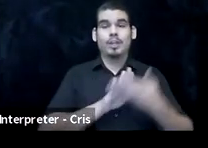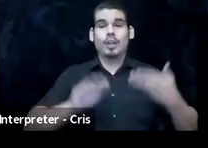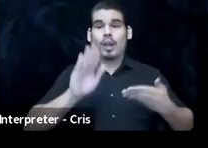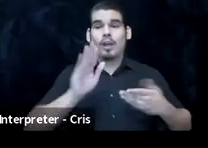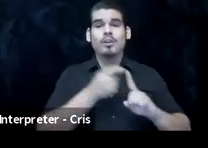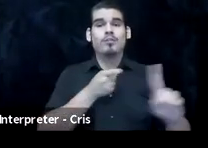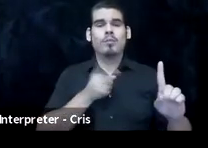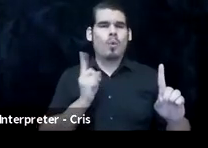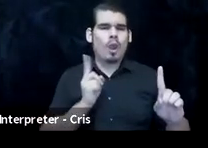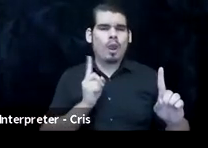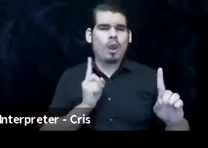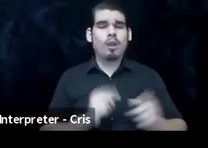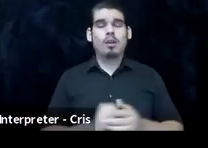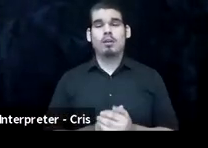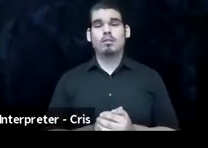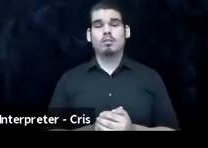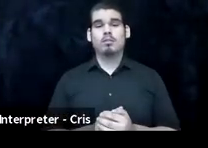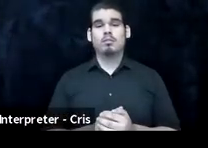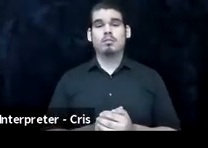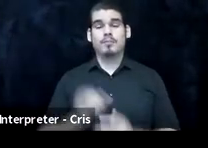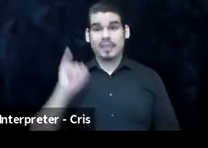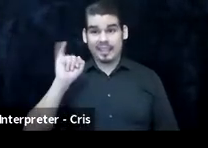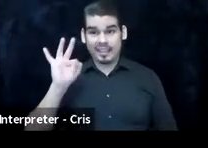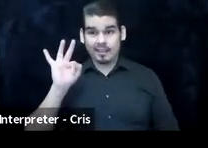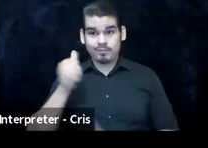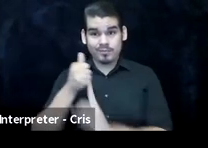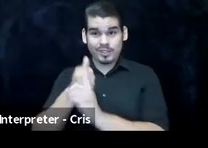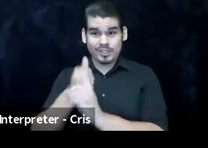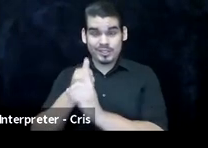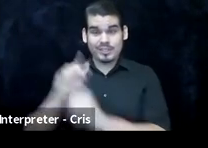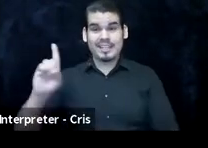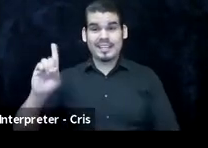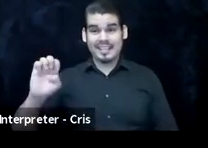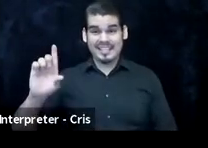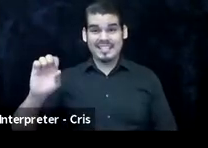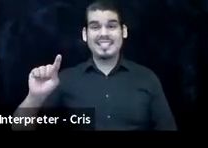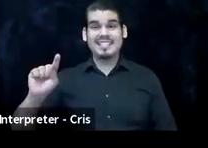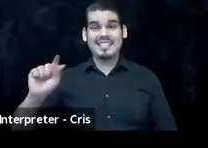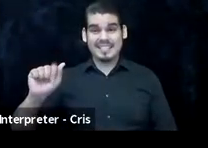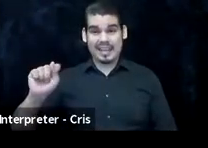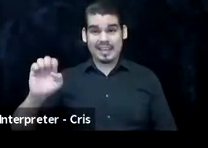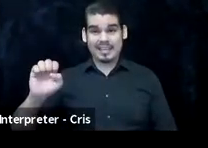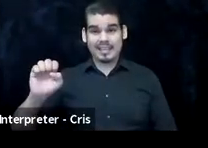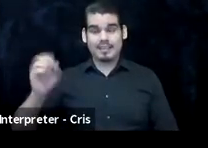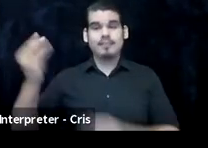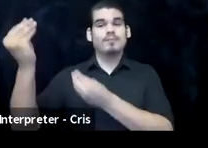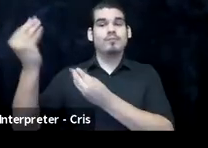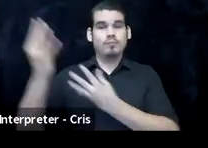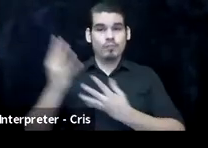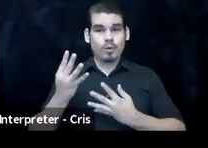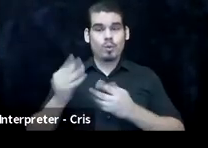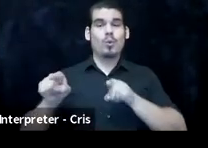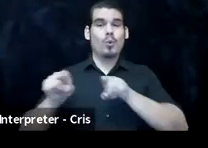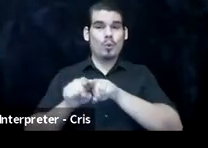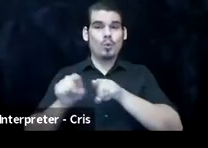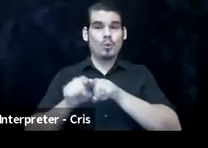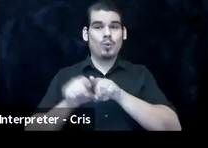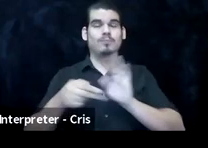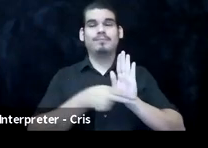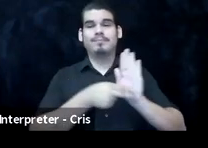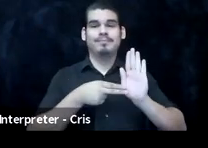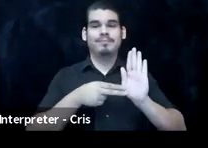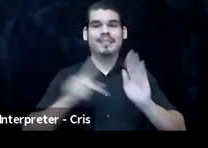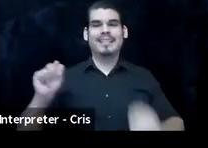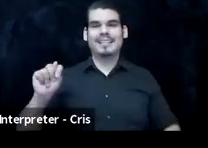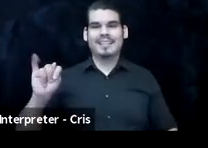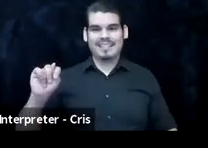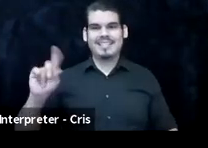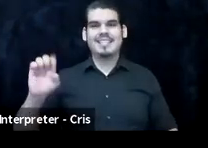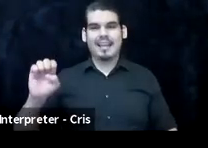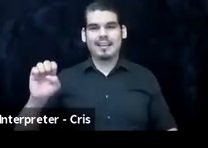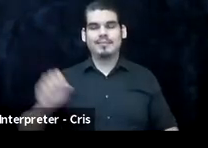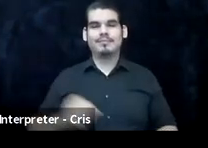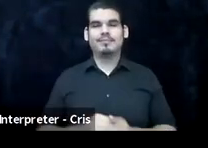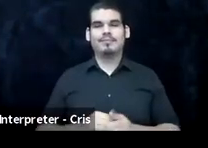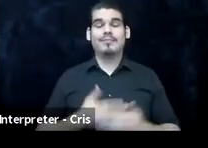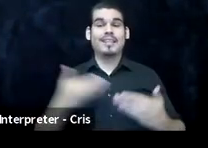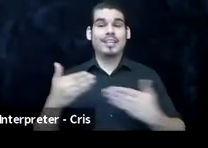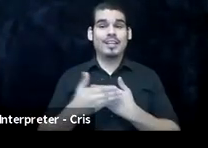Katherine Squire: If you're a delegate you want to include your title i'm going to go ahead and have Jen participate as well and we'll do a little role playing here say if you were a member of the public, how would you.